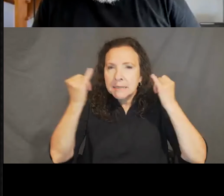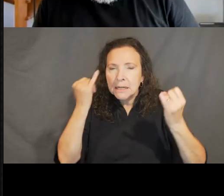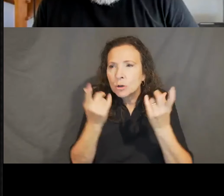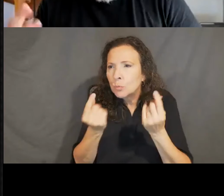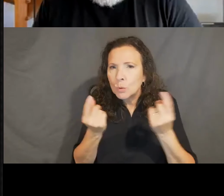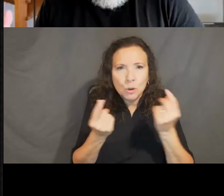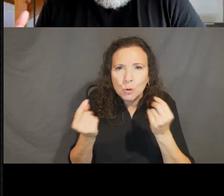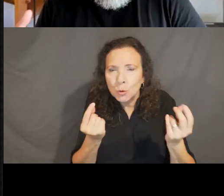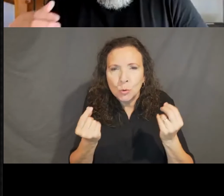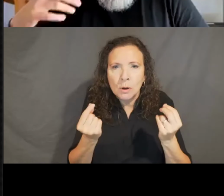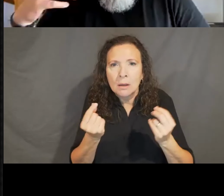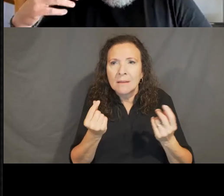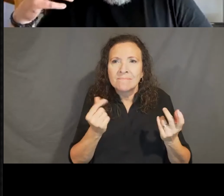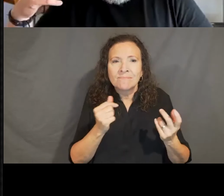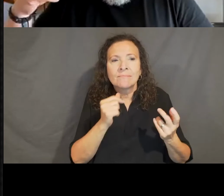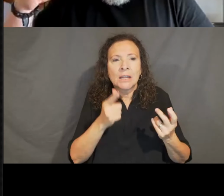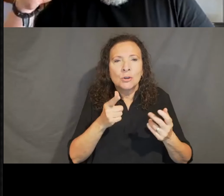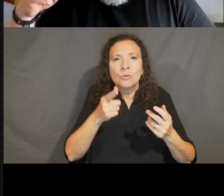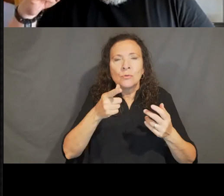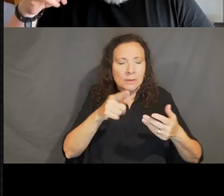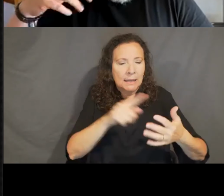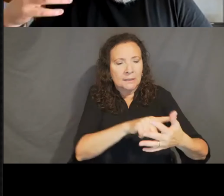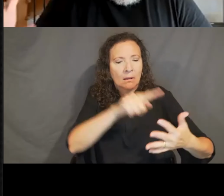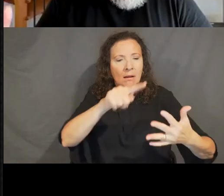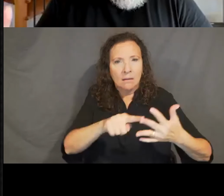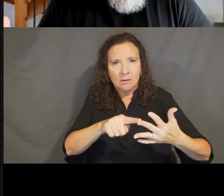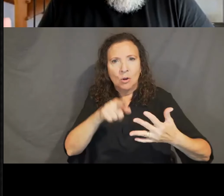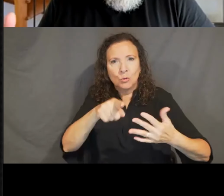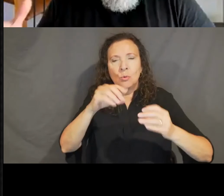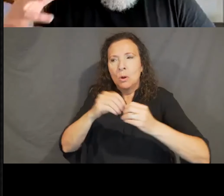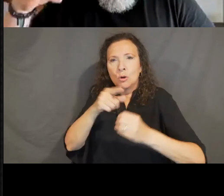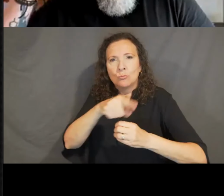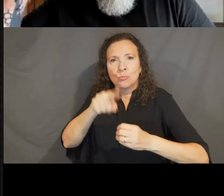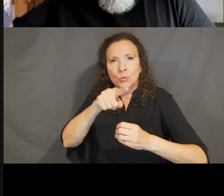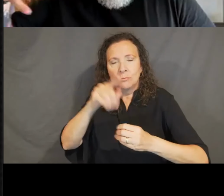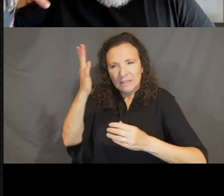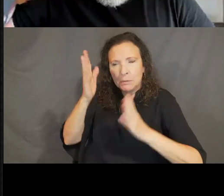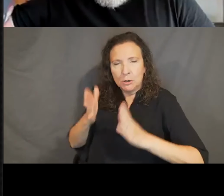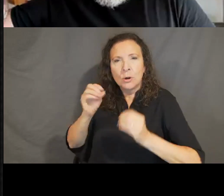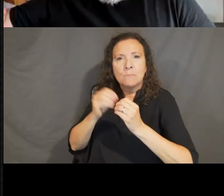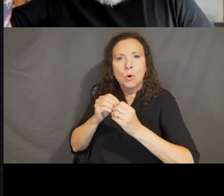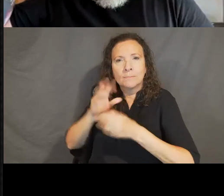the involved one, looking into tips and tricks that might help you but you don't have this